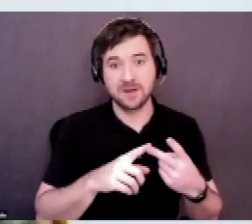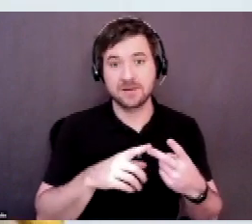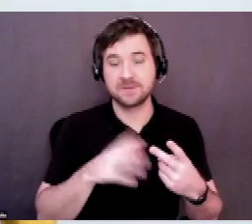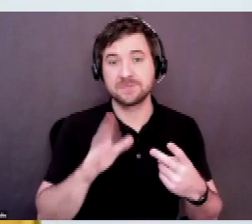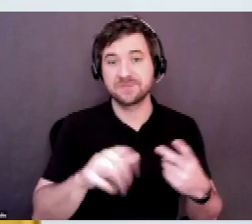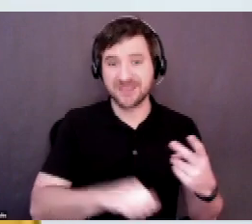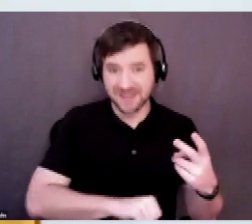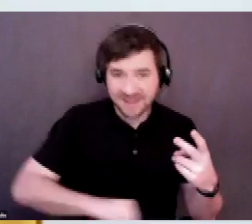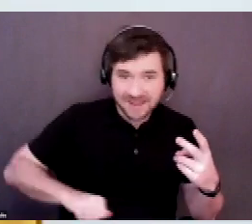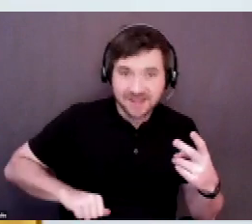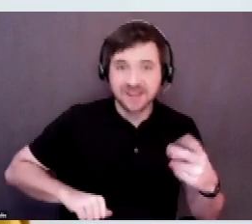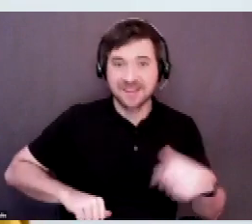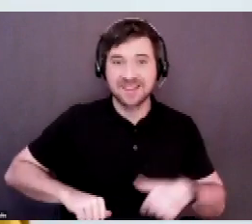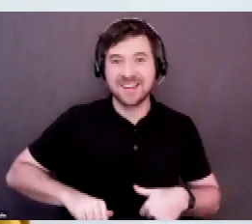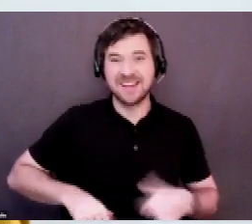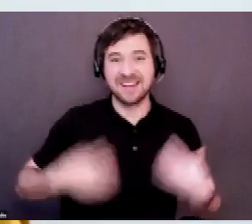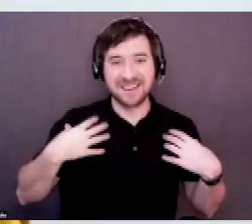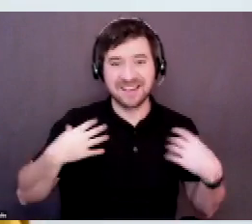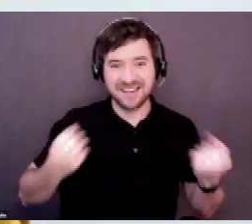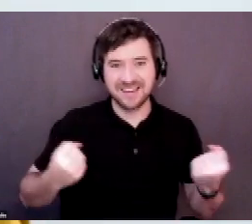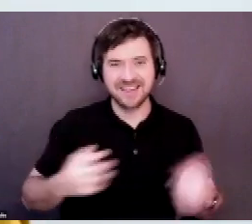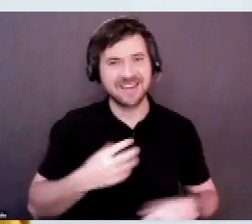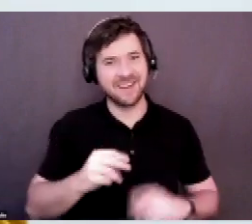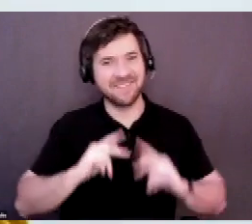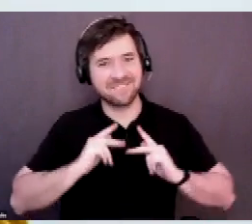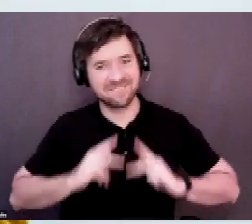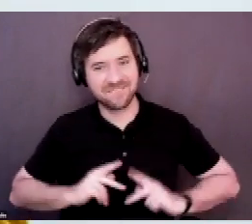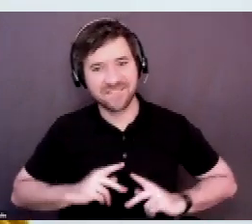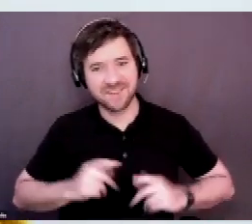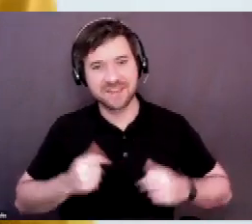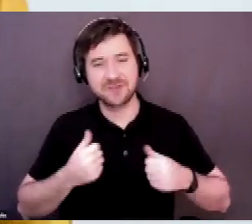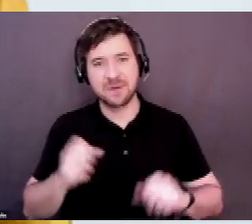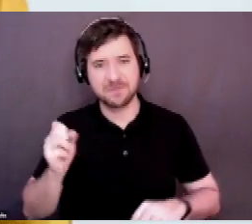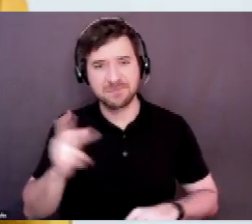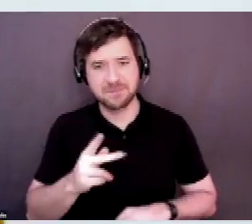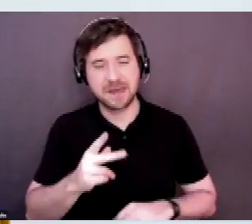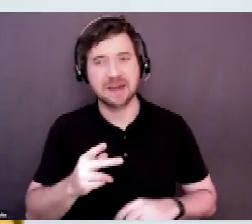and just physically trying to, you know, acclimated and